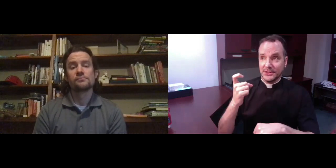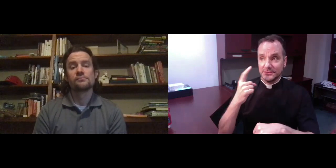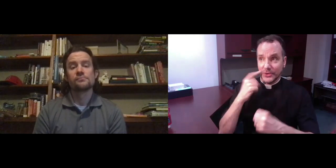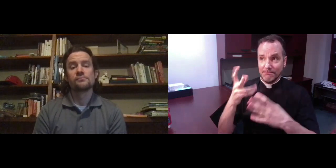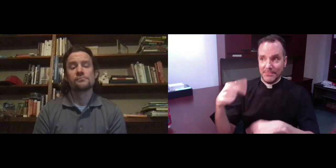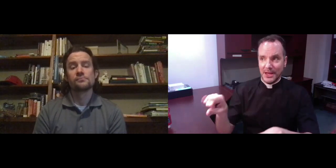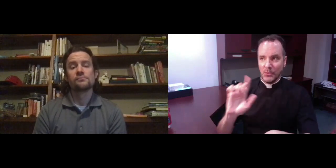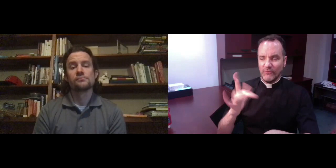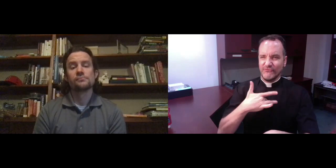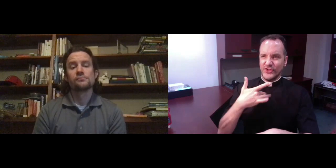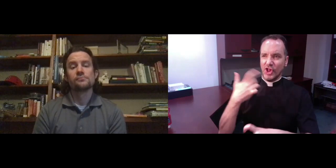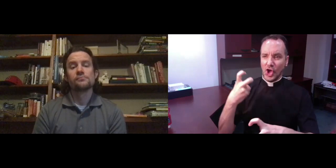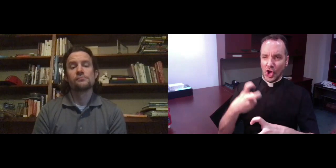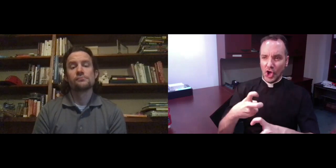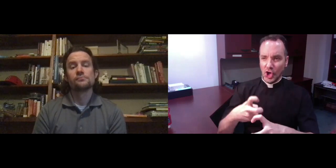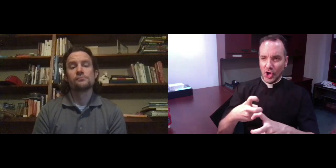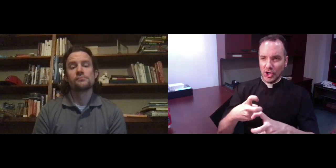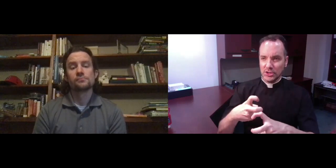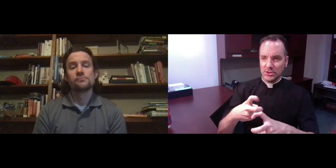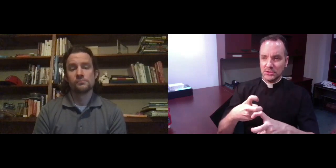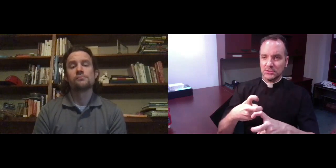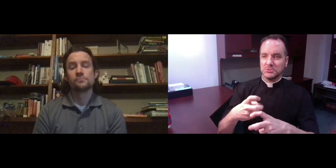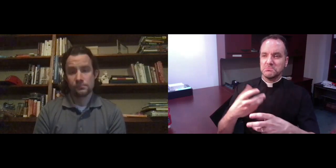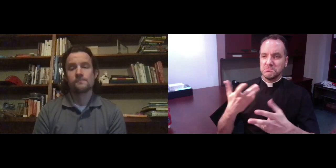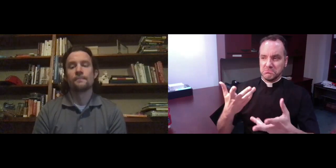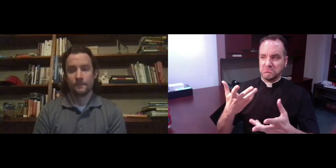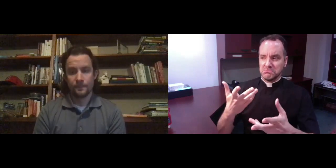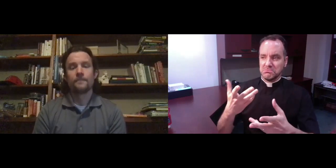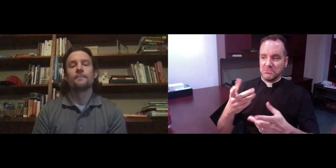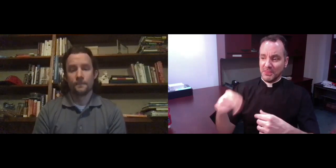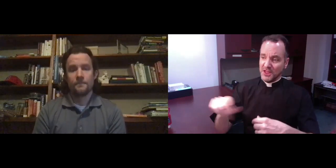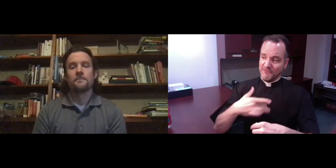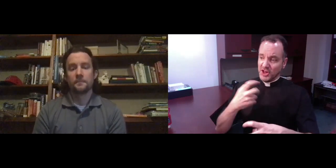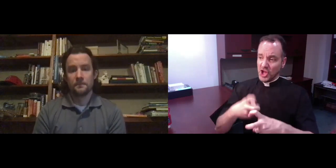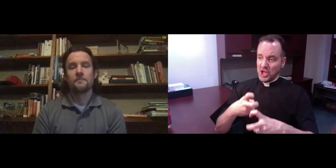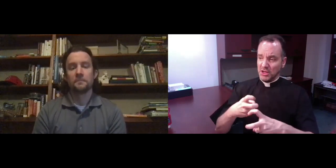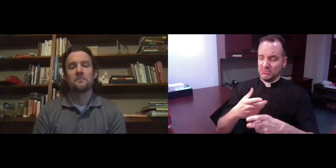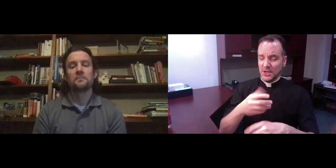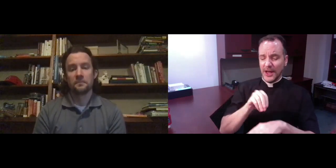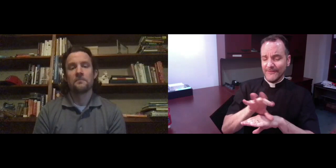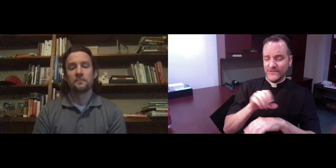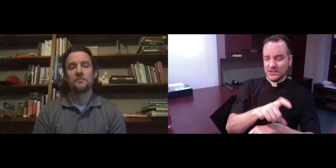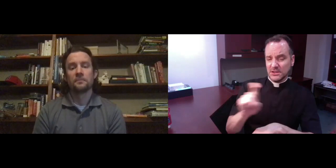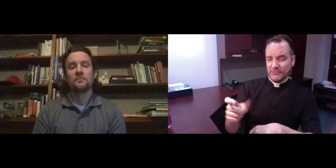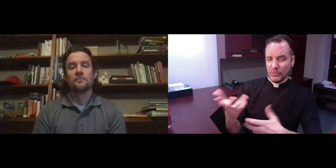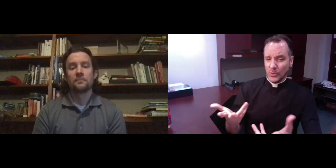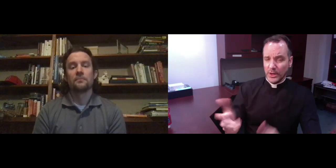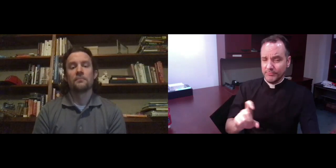experience easy to do or challenging? I think many people would find it hard to take things one day at a time.